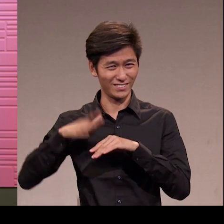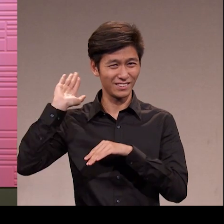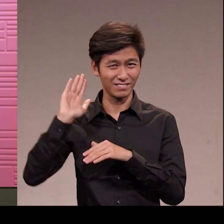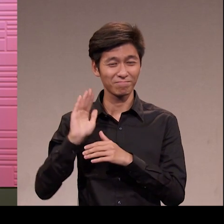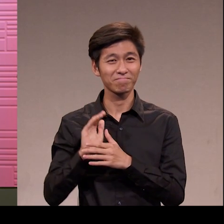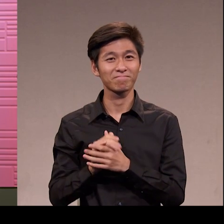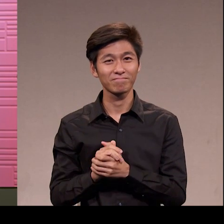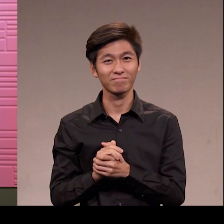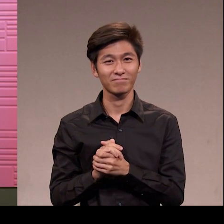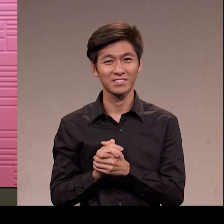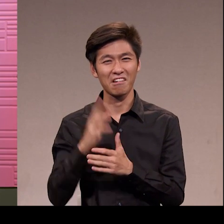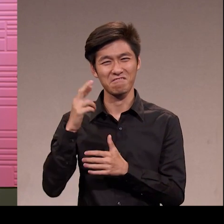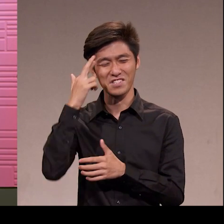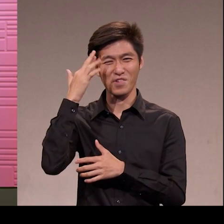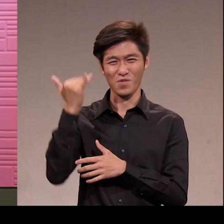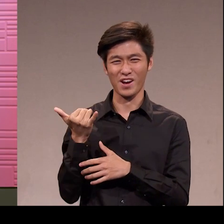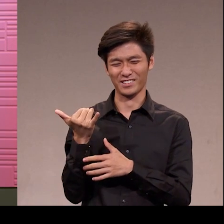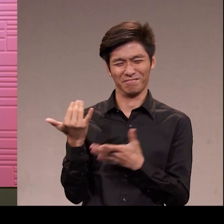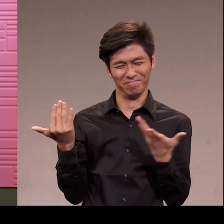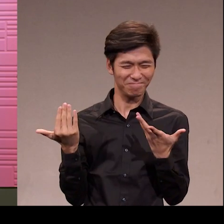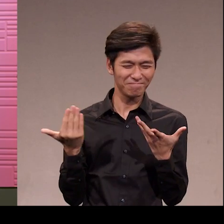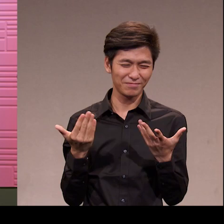And maybe this is why some feel Money Not Enough.